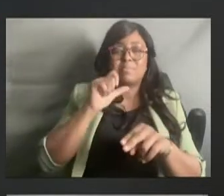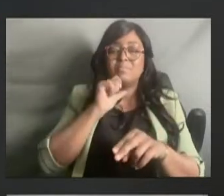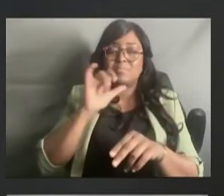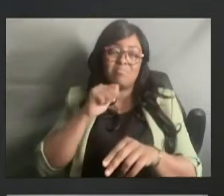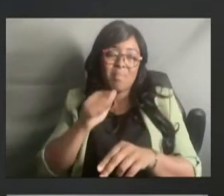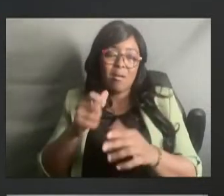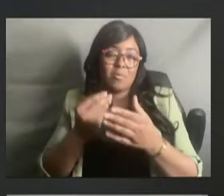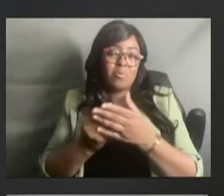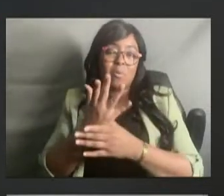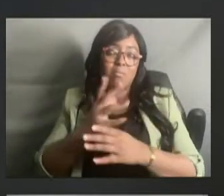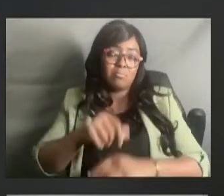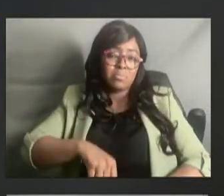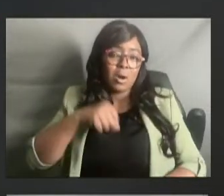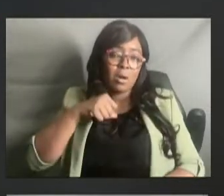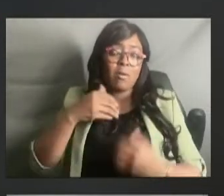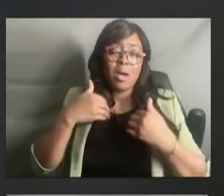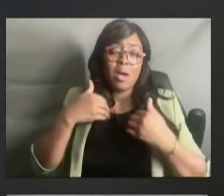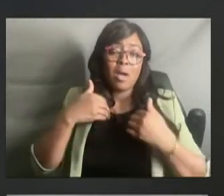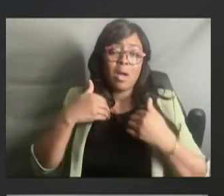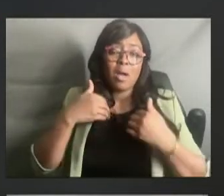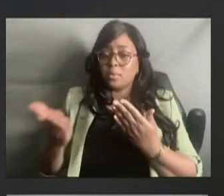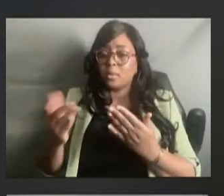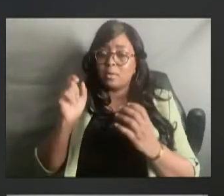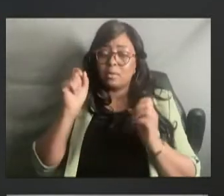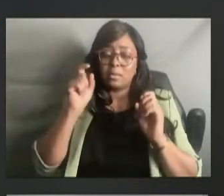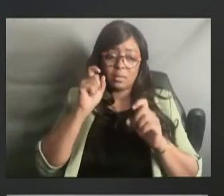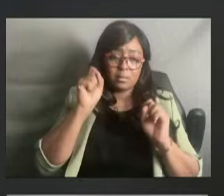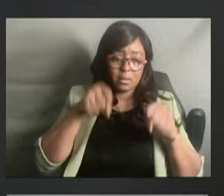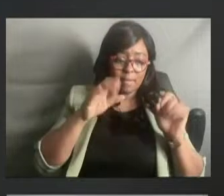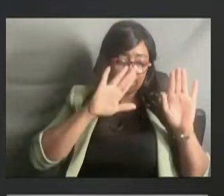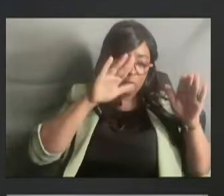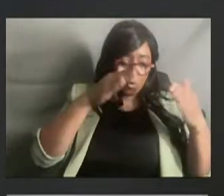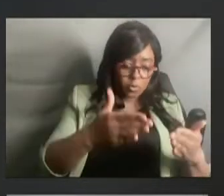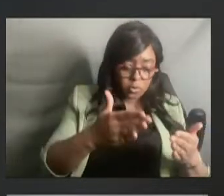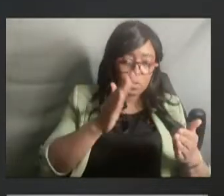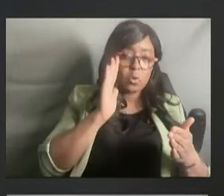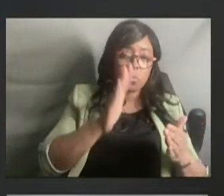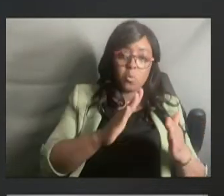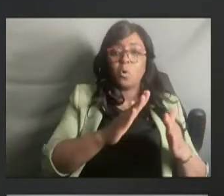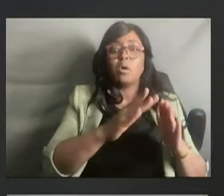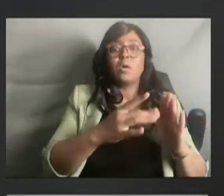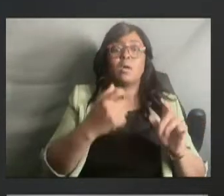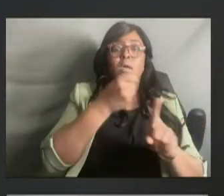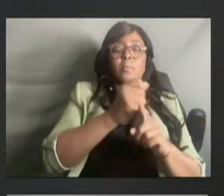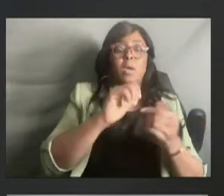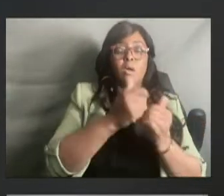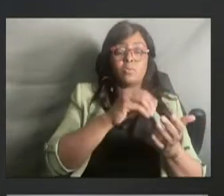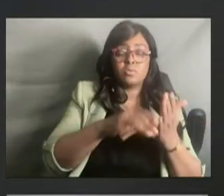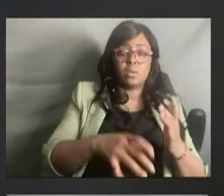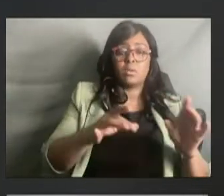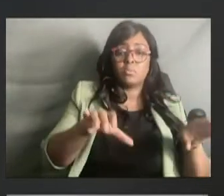we would be proud of. We do have some things to focus on that